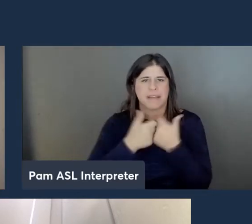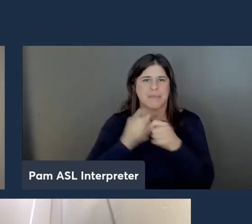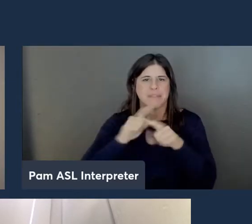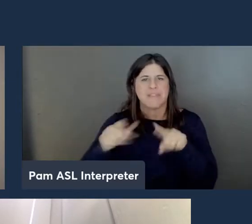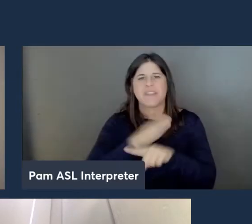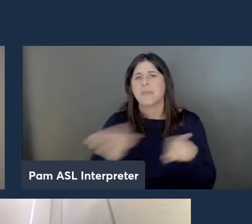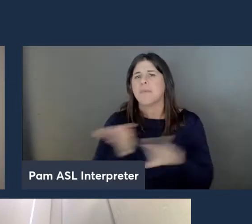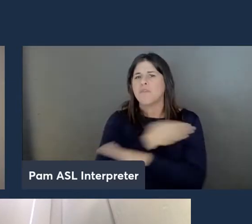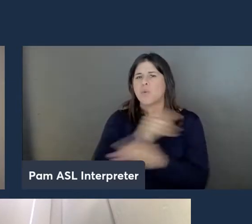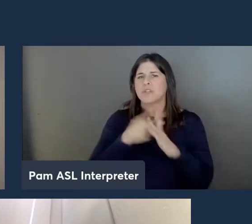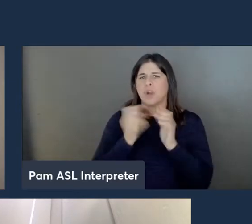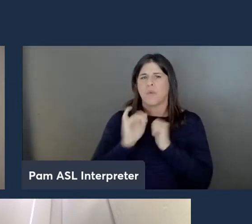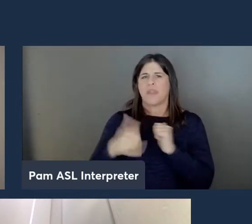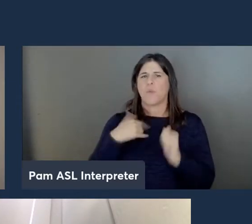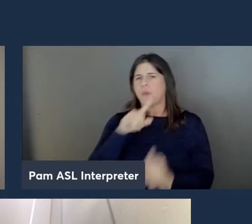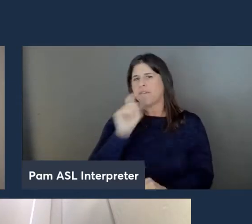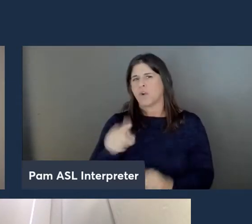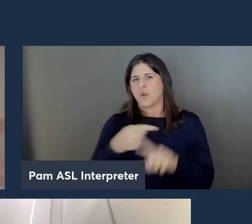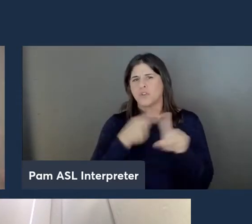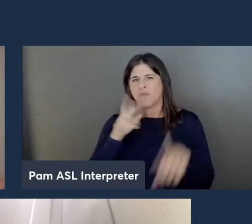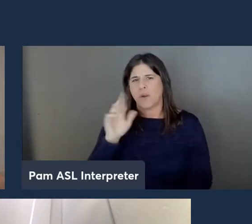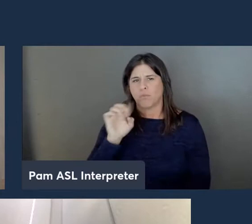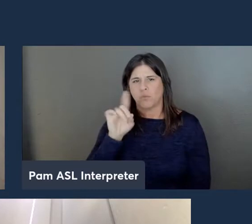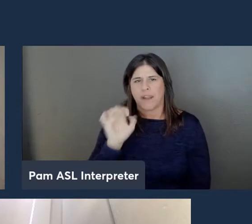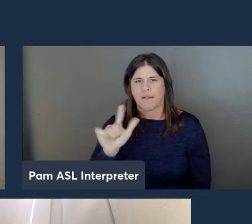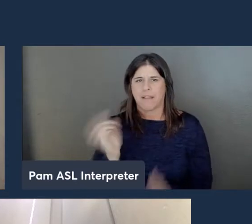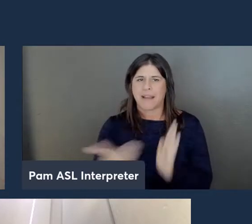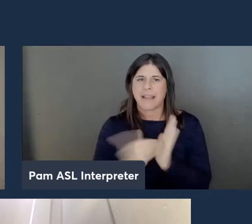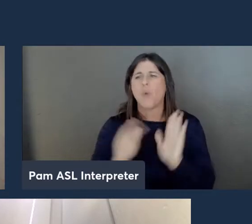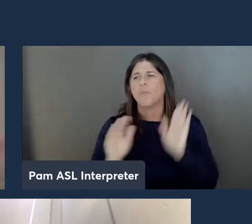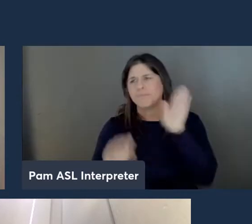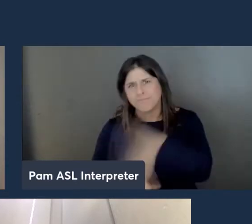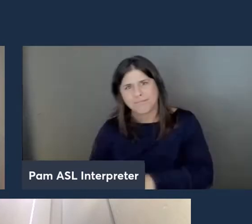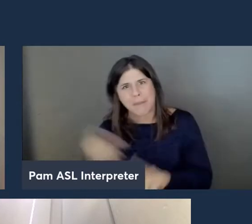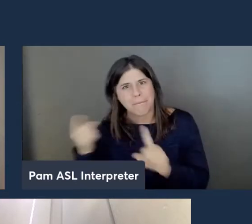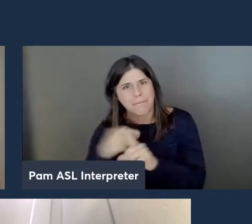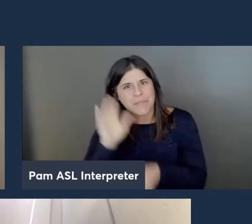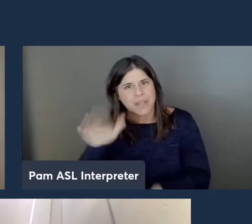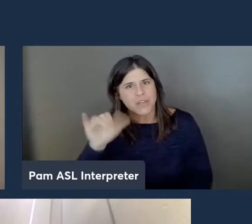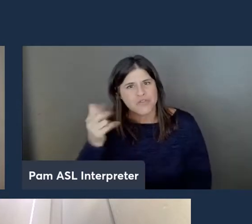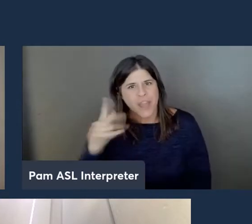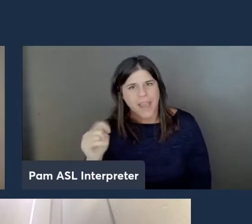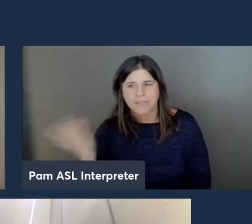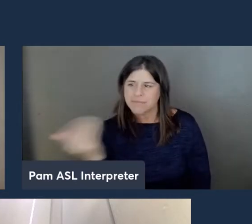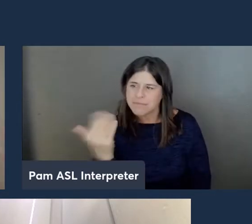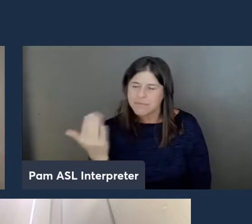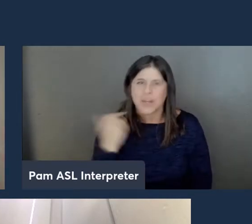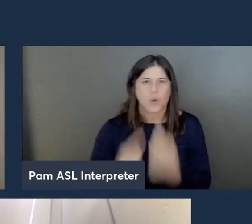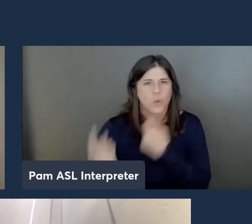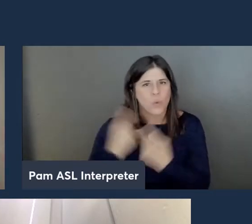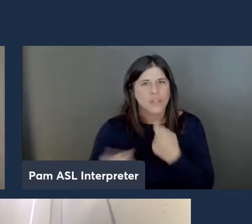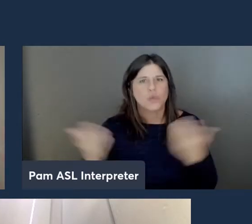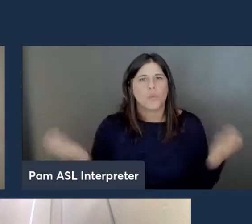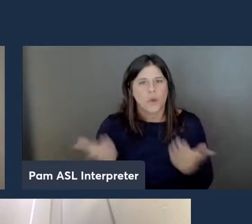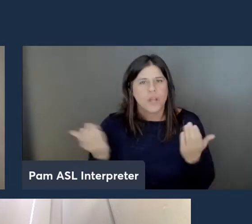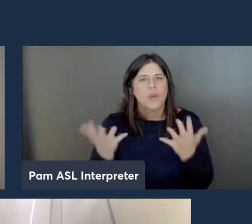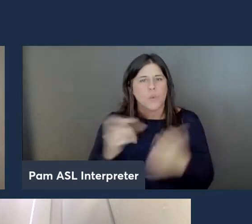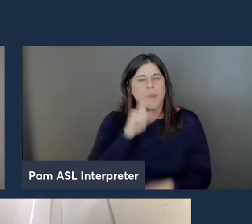we have a question here from Randall coming in and by the way, chat, ask us questions. Yeah, we are here. Right. We want to make, sure you can come here